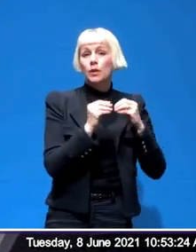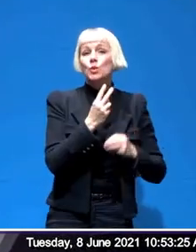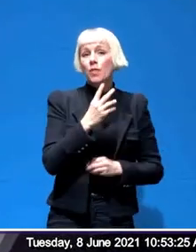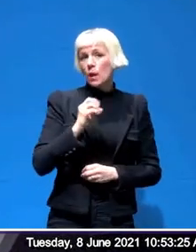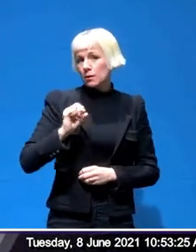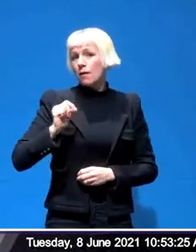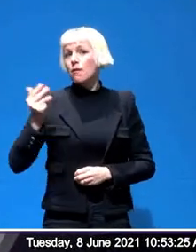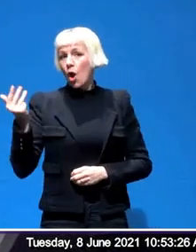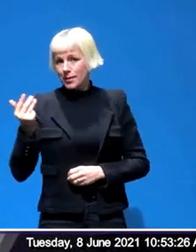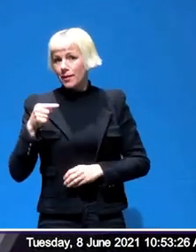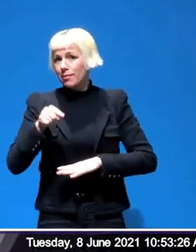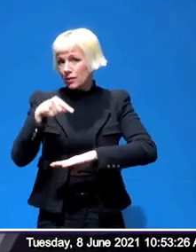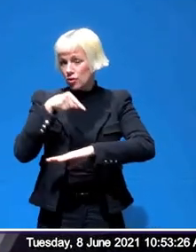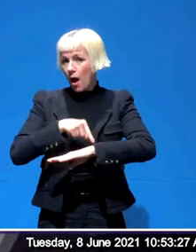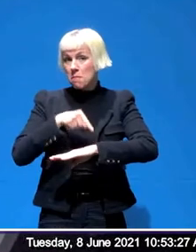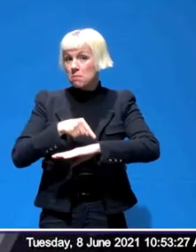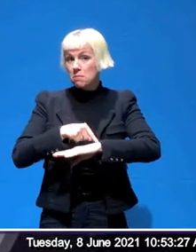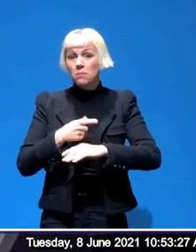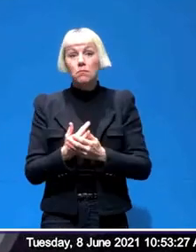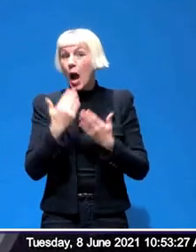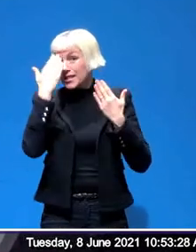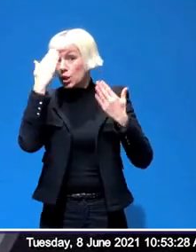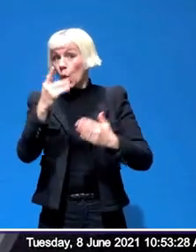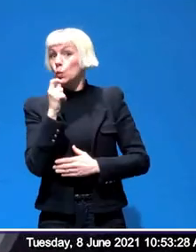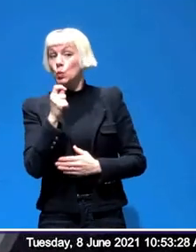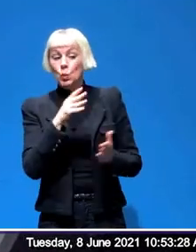I was not aware of any plans to close N Street.